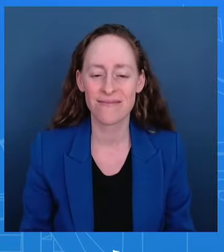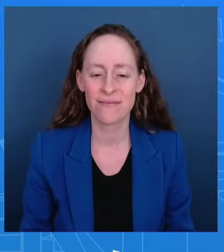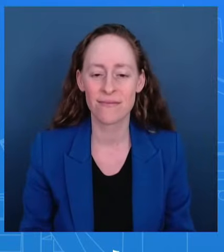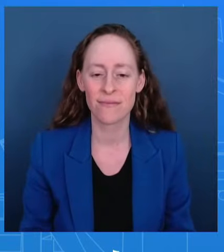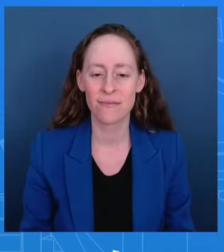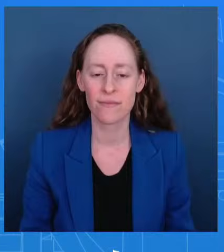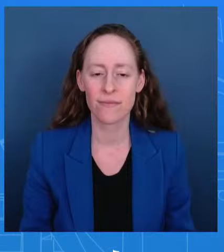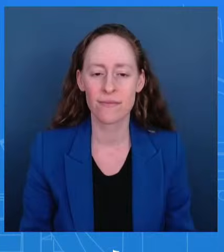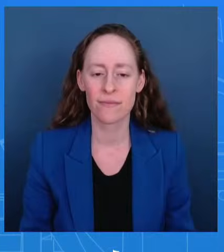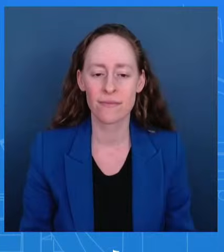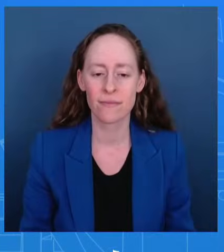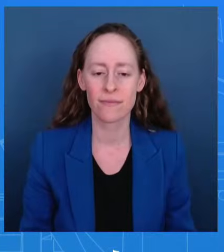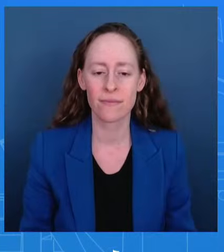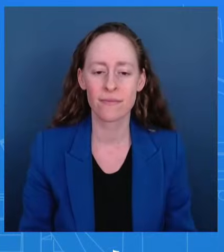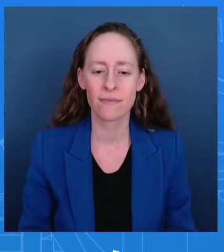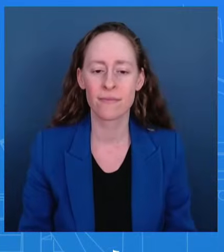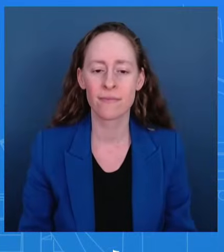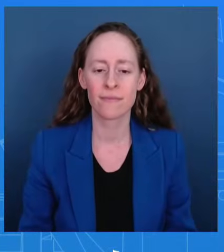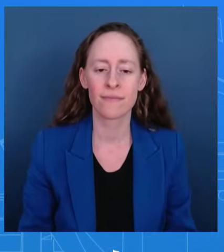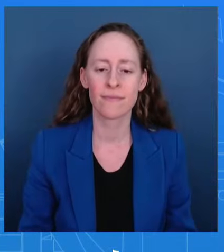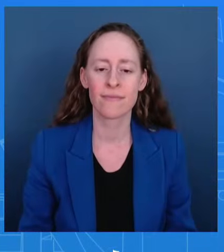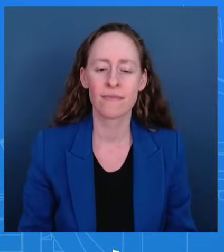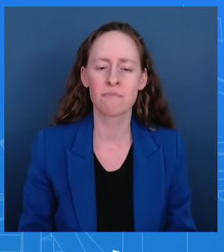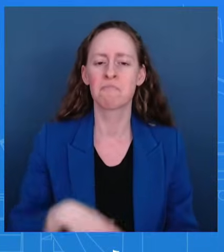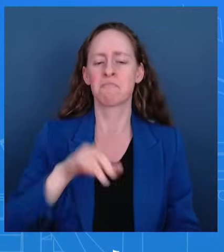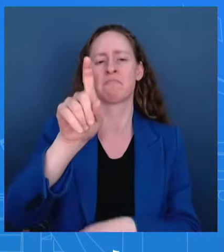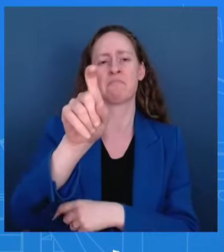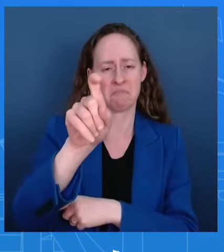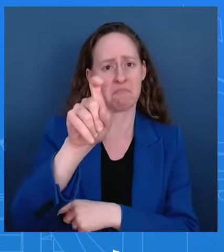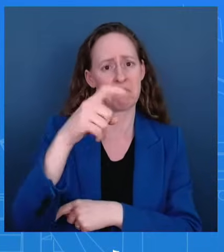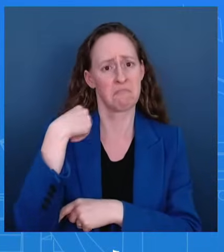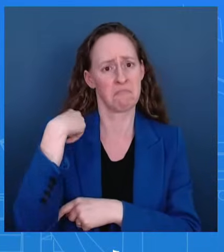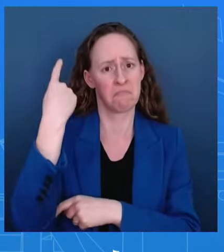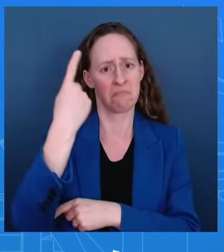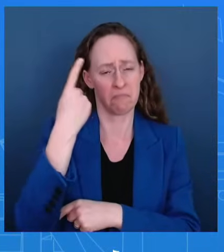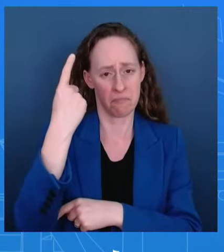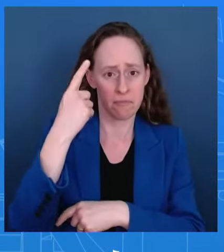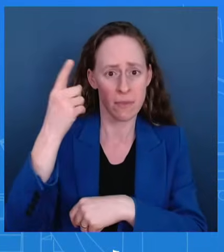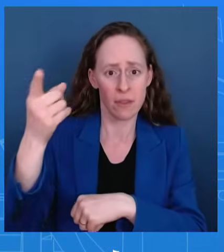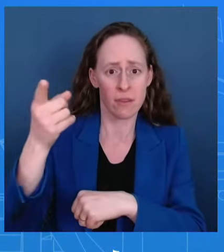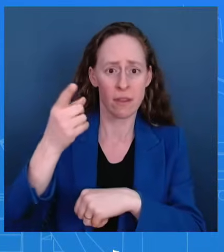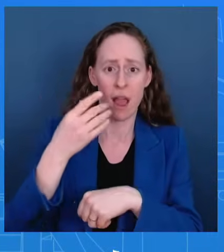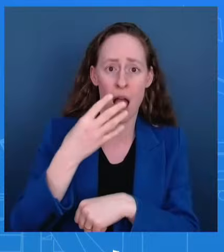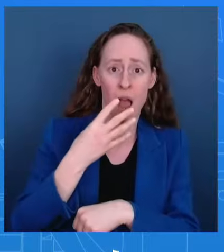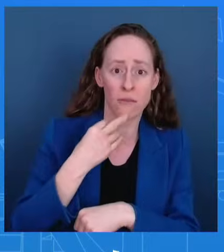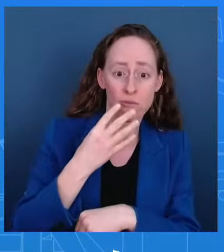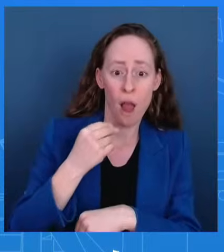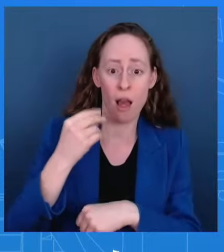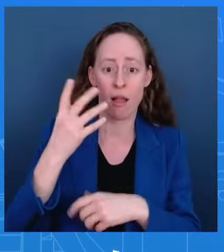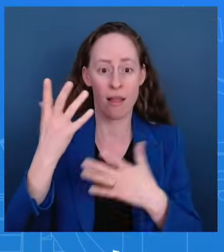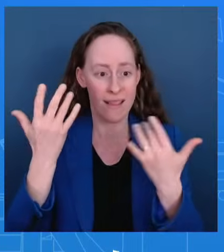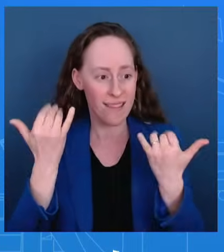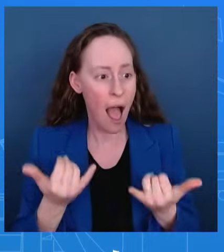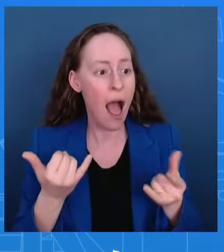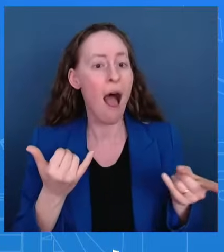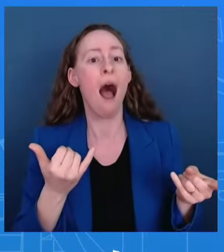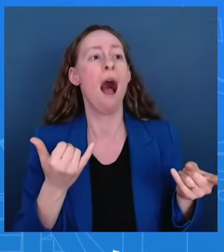on certain items in this aid that will get into Gaza? Because, in the past, they wouldn't allow scissors, for example, wheelchairs, other items.